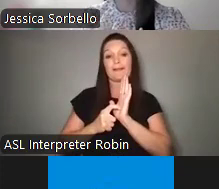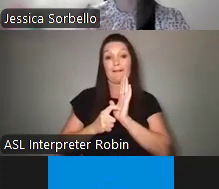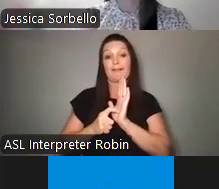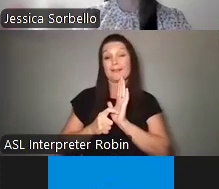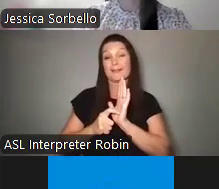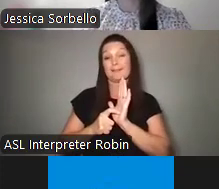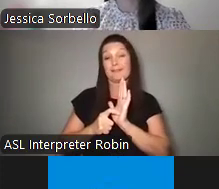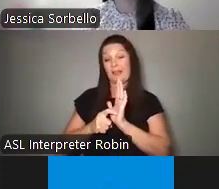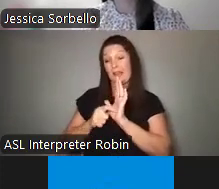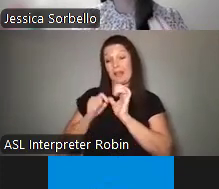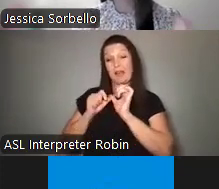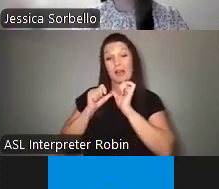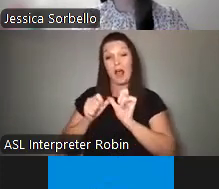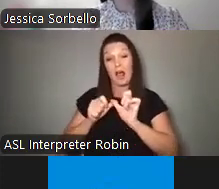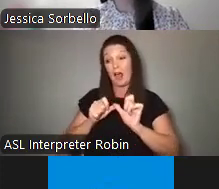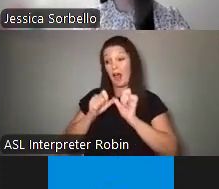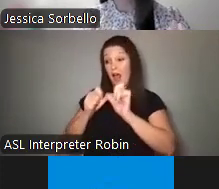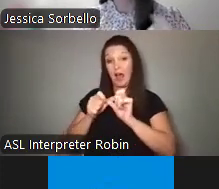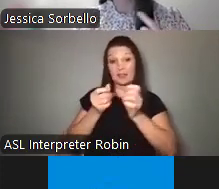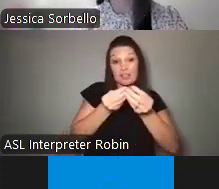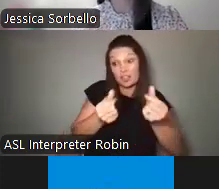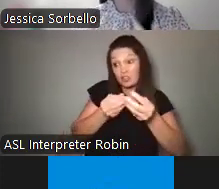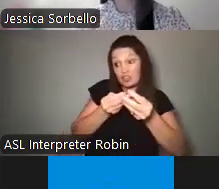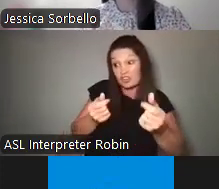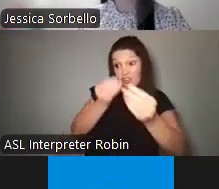even when we don't mean it.